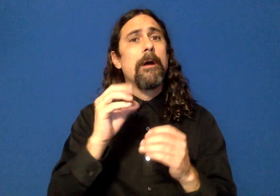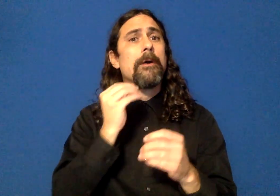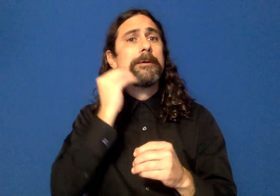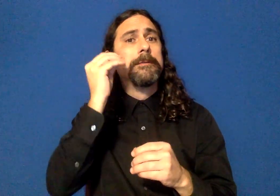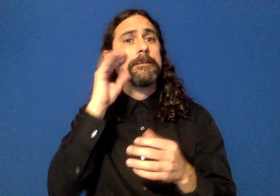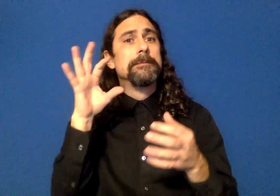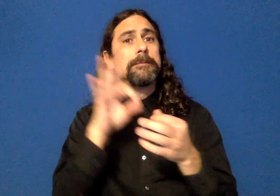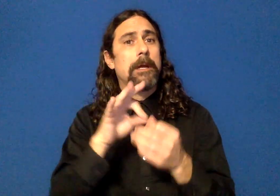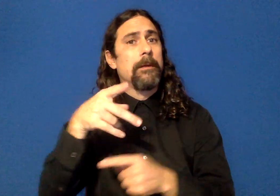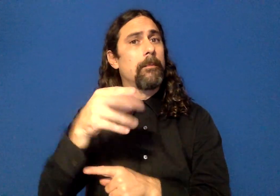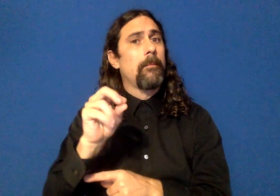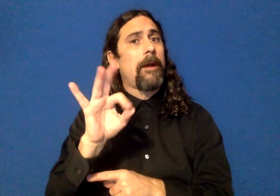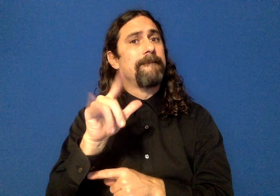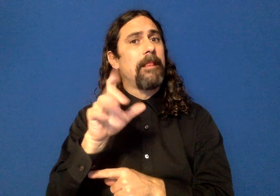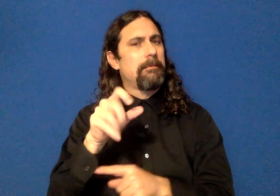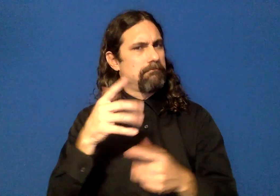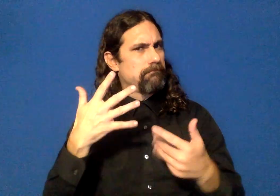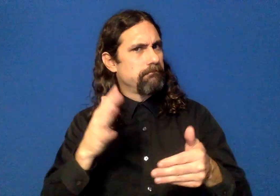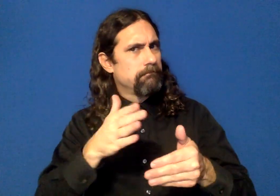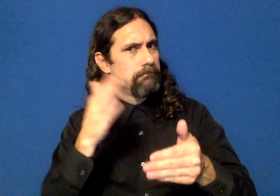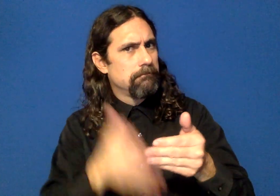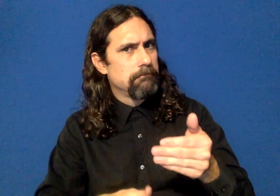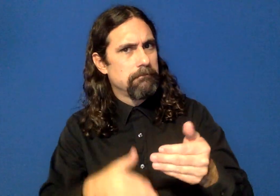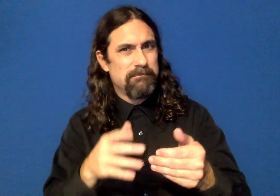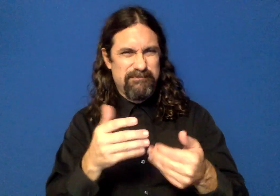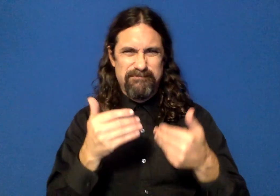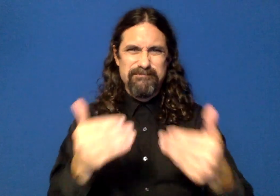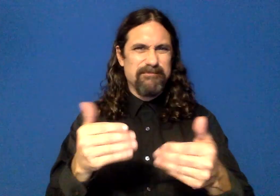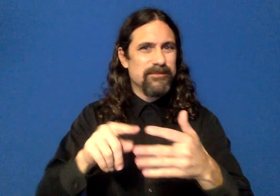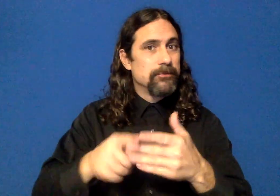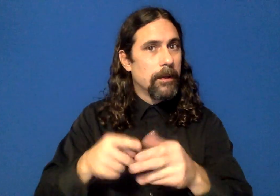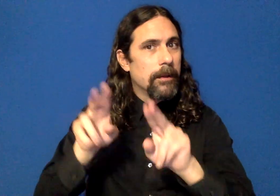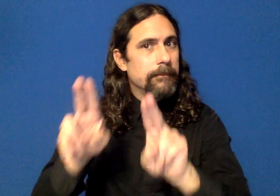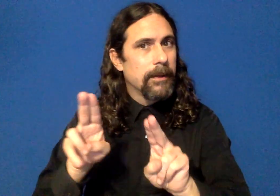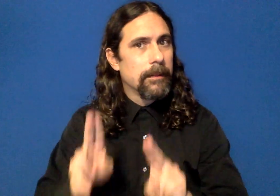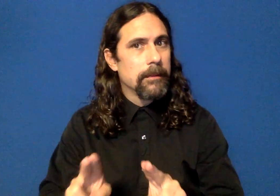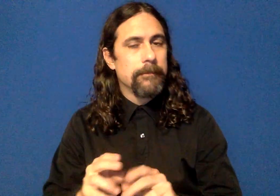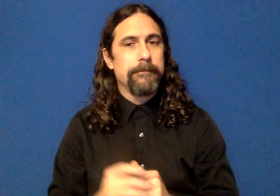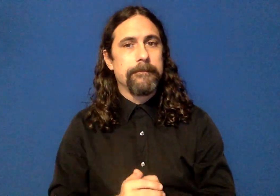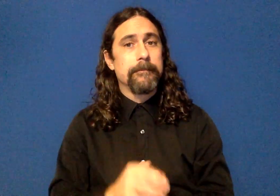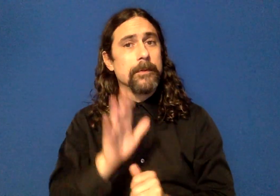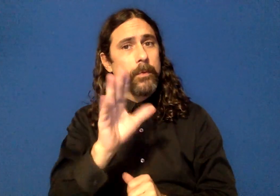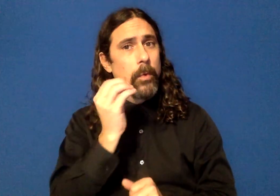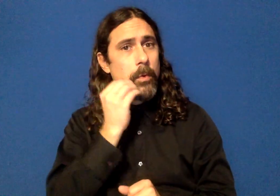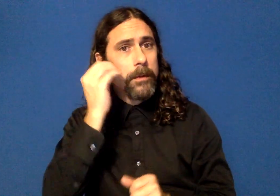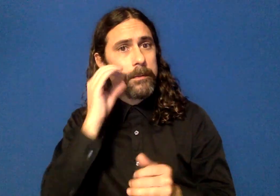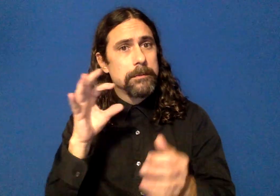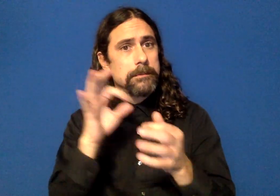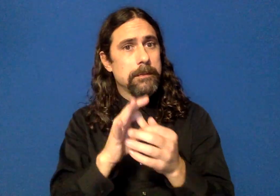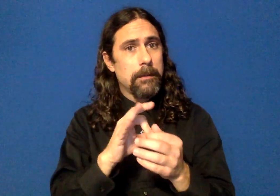fit for you, make sure your Housing Connect profile is complete and start applying! Your